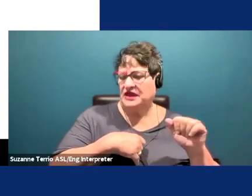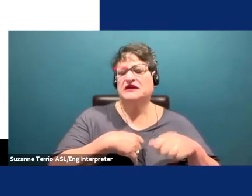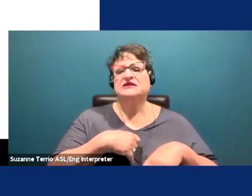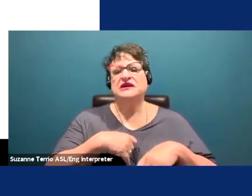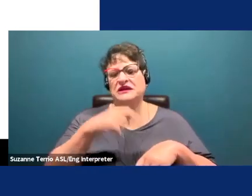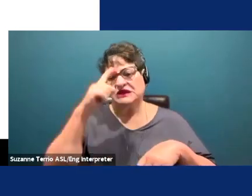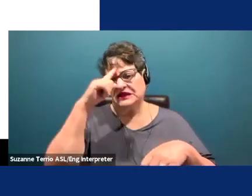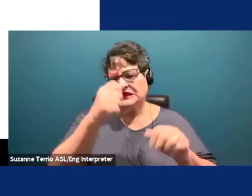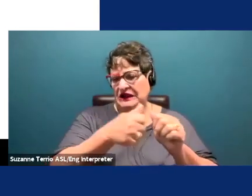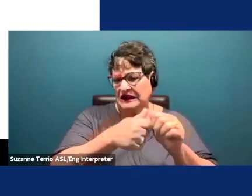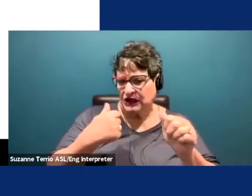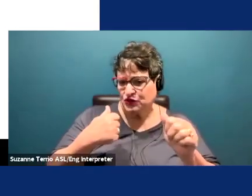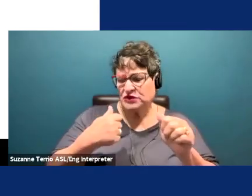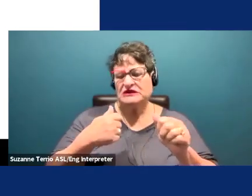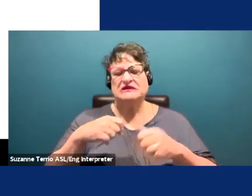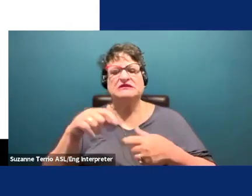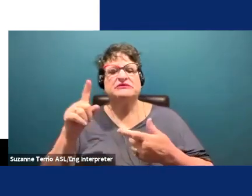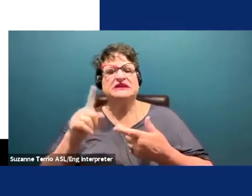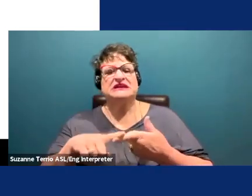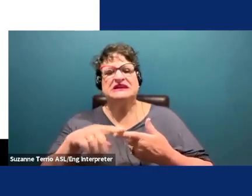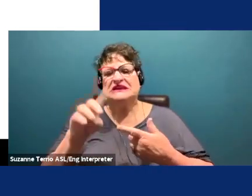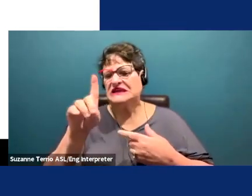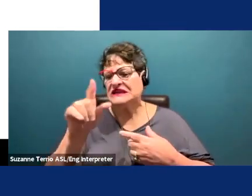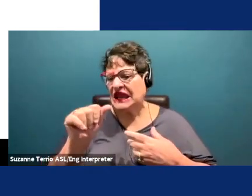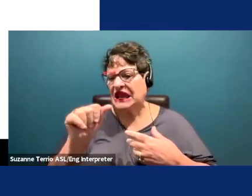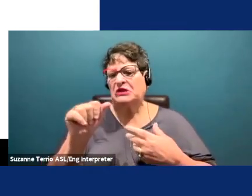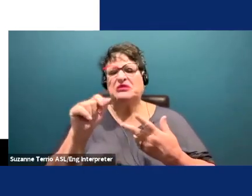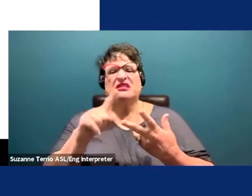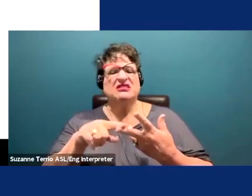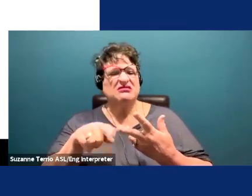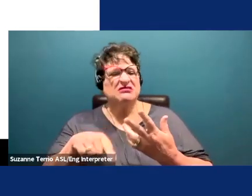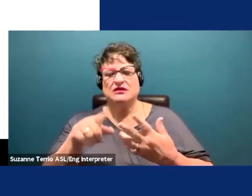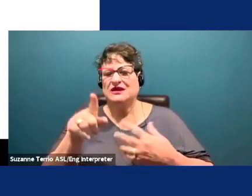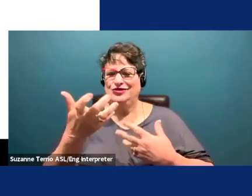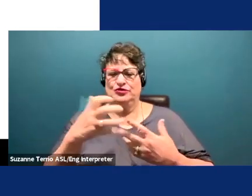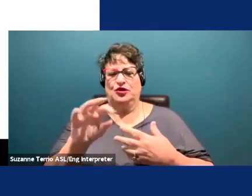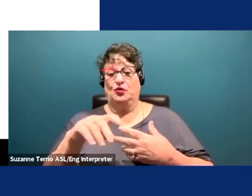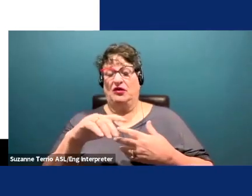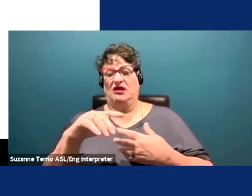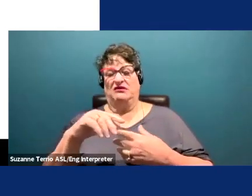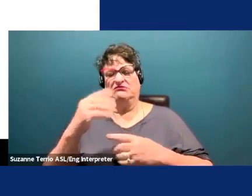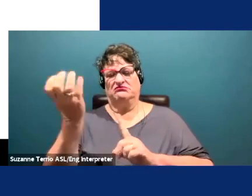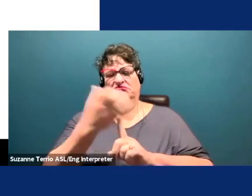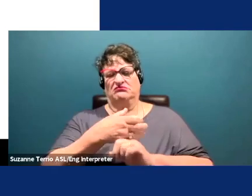You also want to avoid defining someone by their disability. Sometimes we hear things like this person is